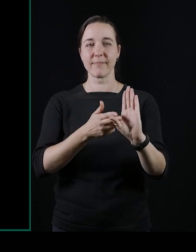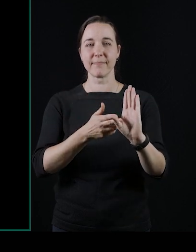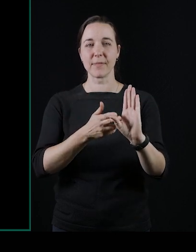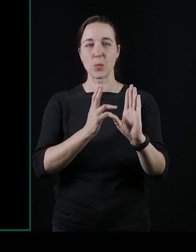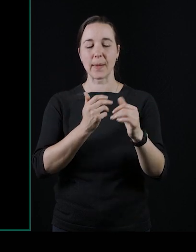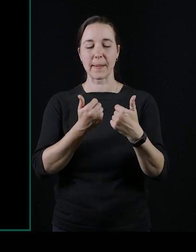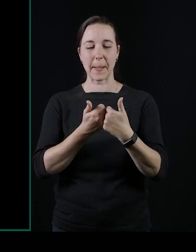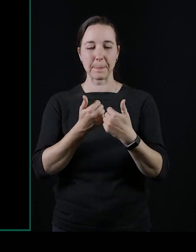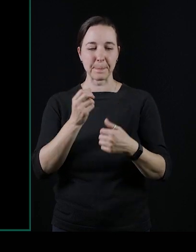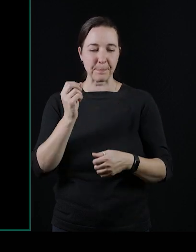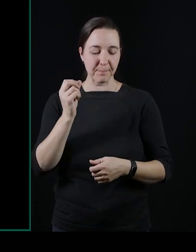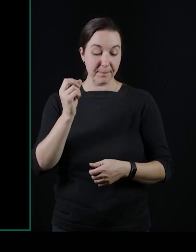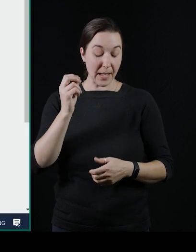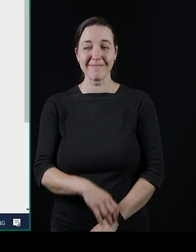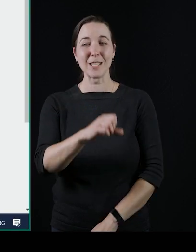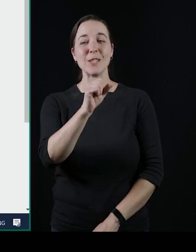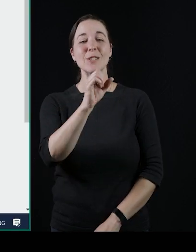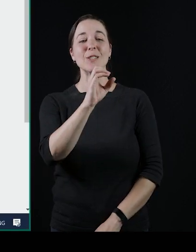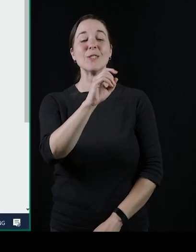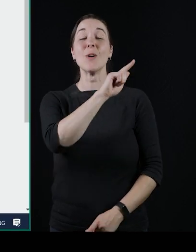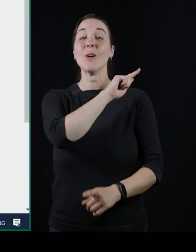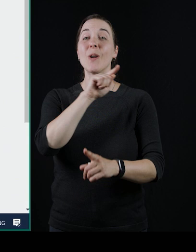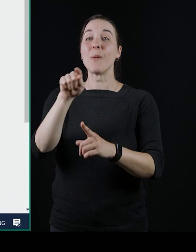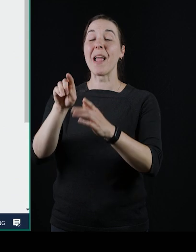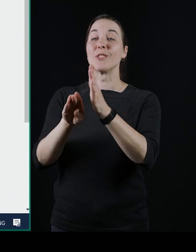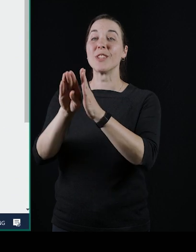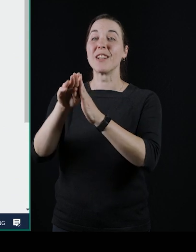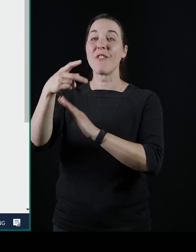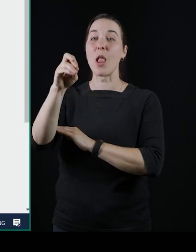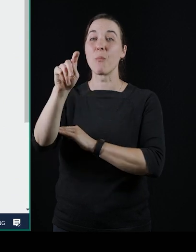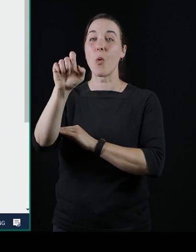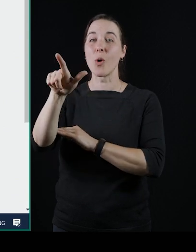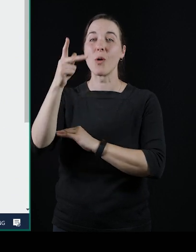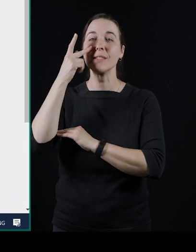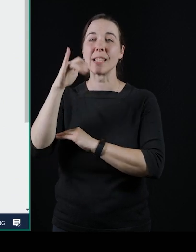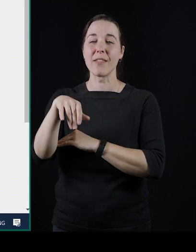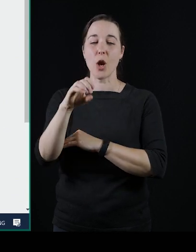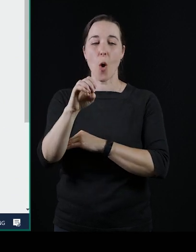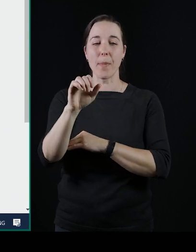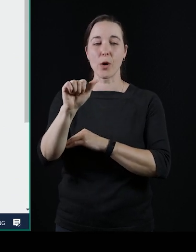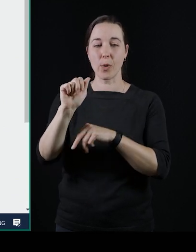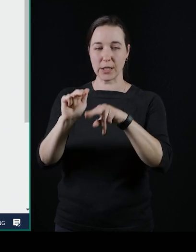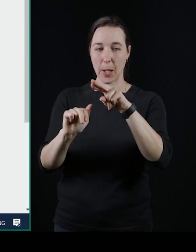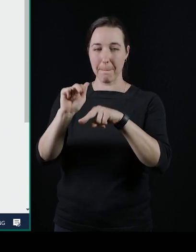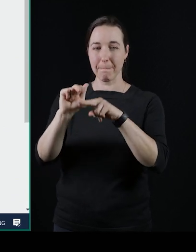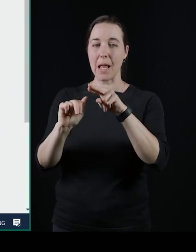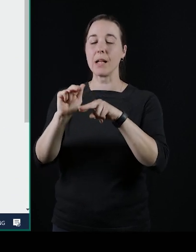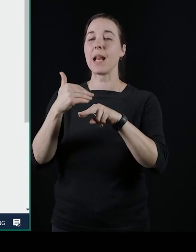And we're gonna exit the game, ah. Lester? Yeah, it looks like I beat you that match.